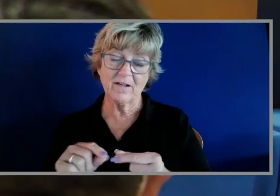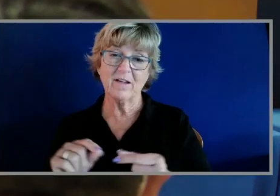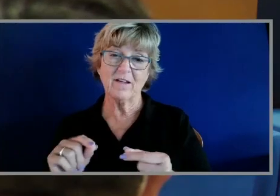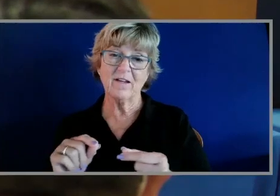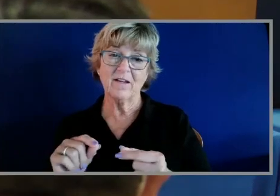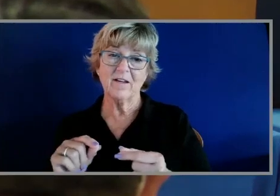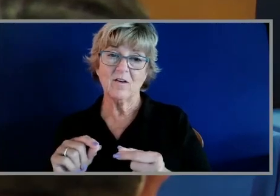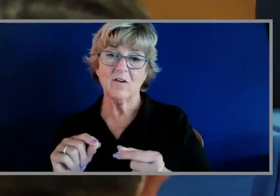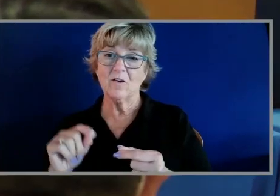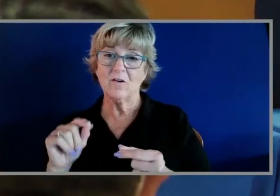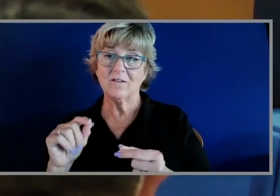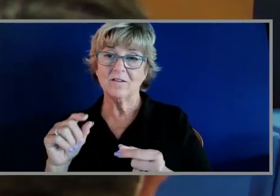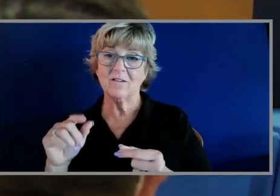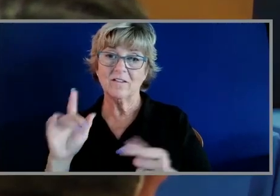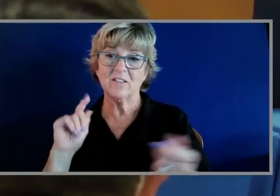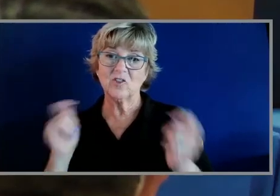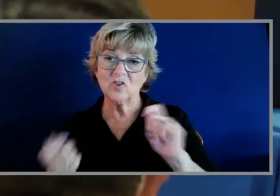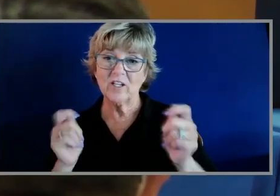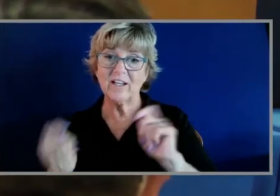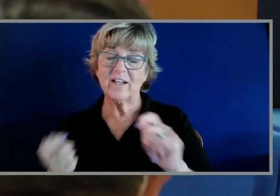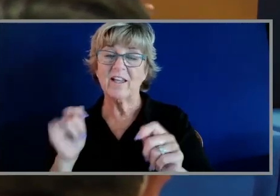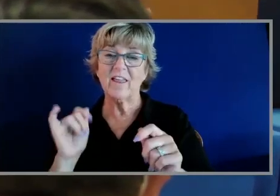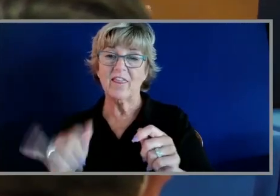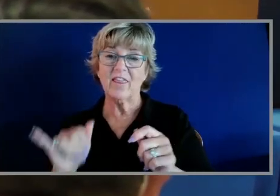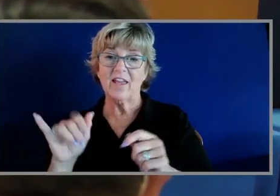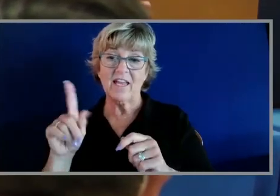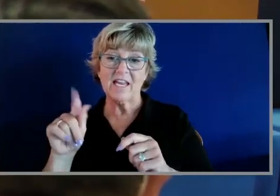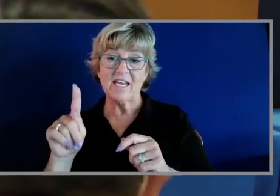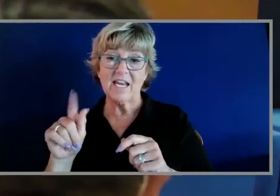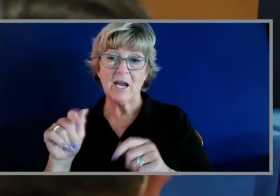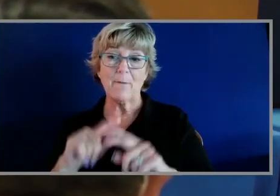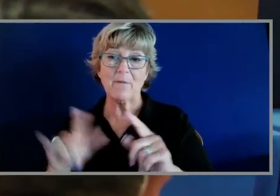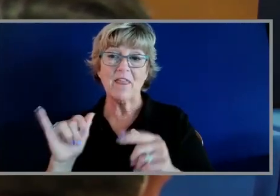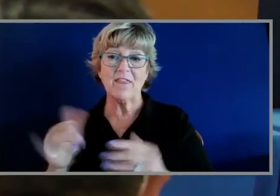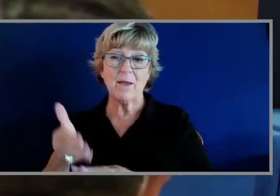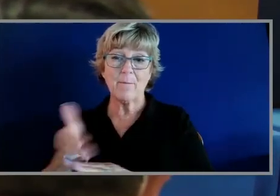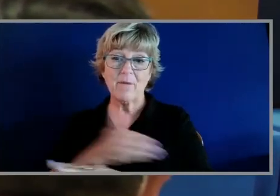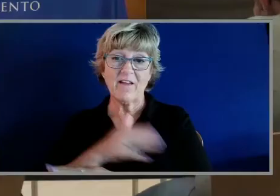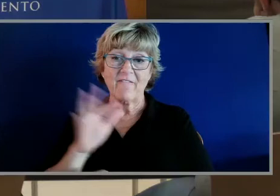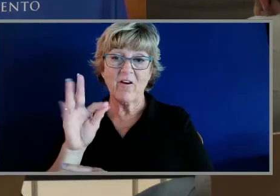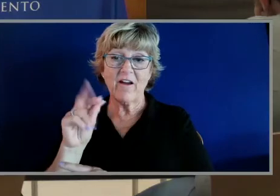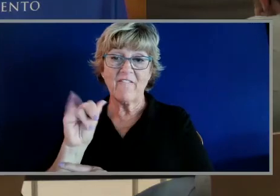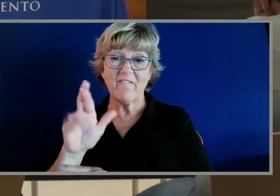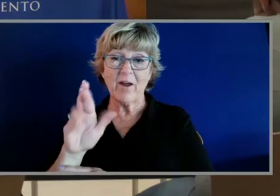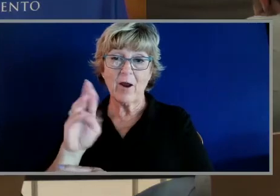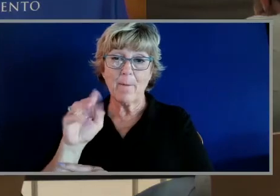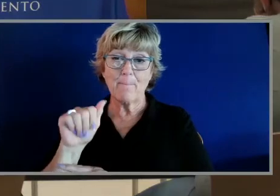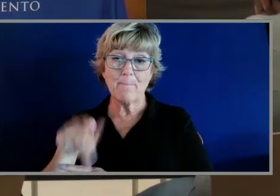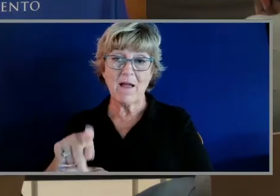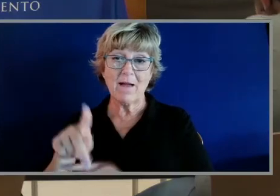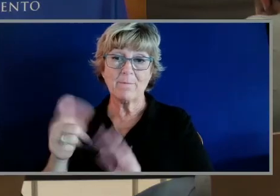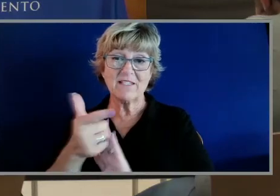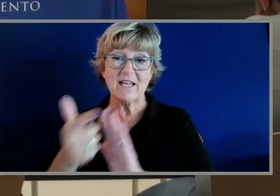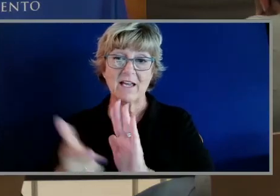Studio: And I you know i've heard comments and concerns about that that it's somehow trying to kind of change the